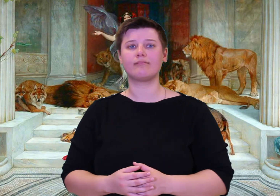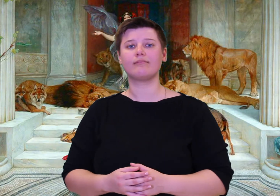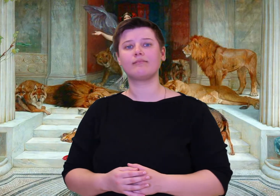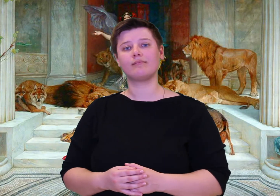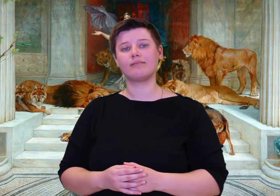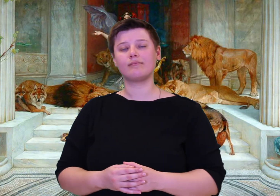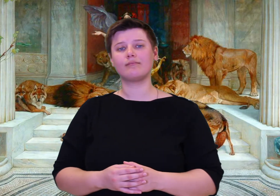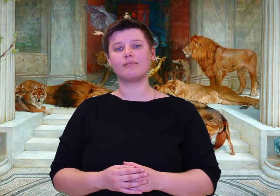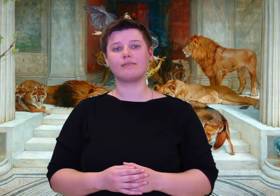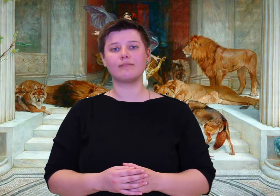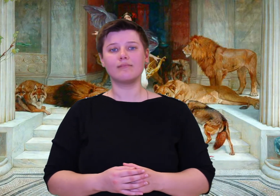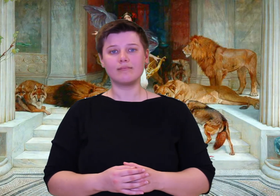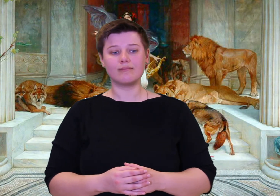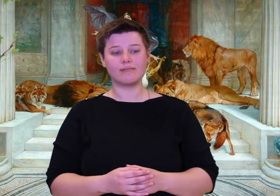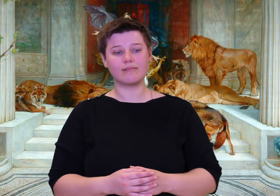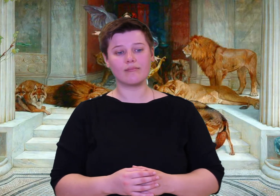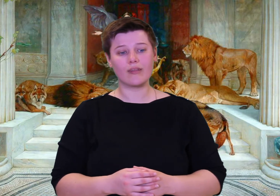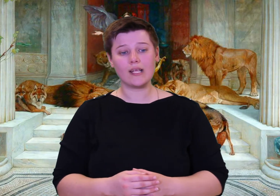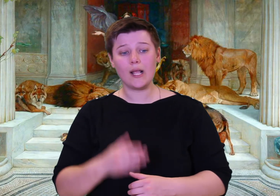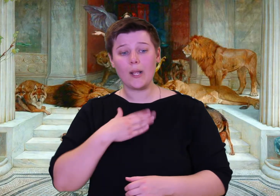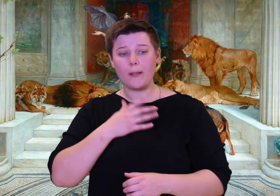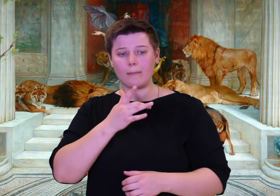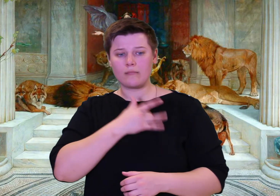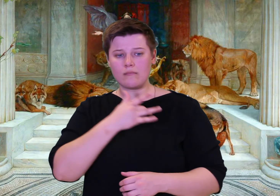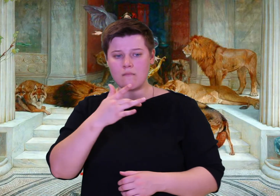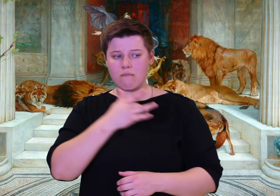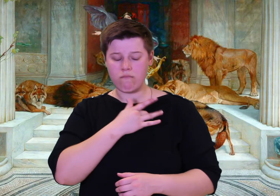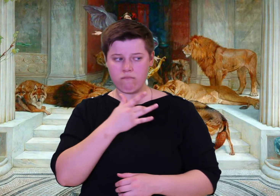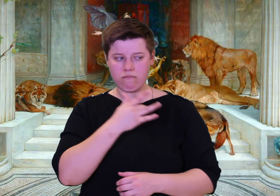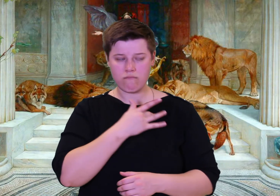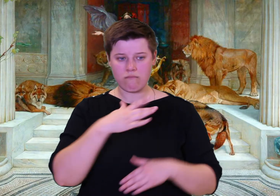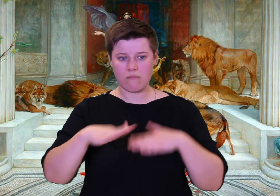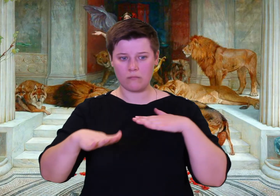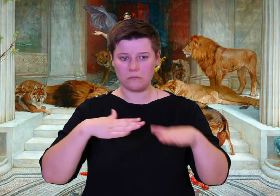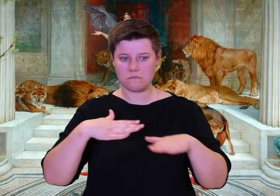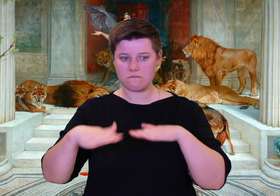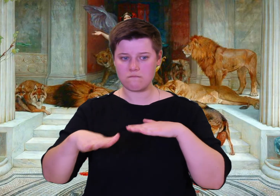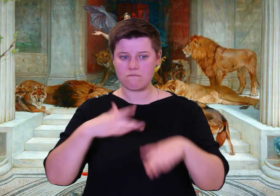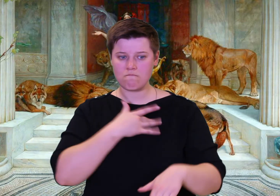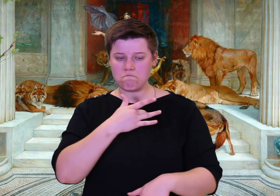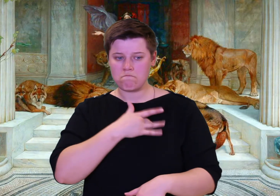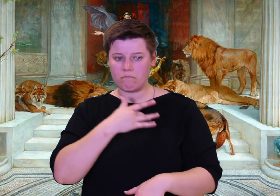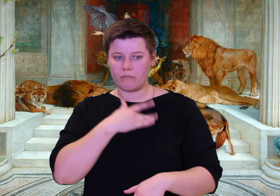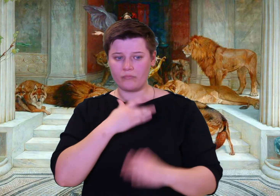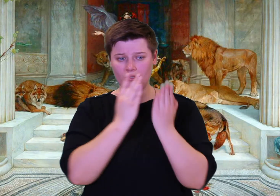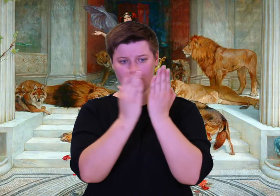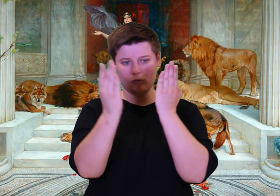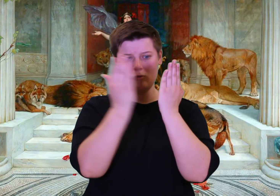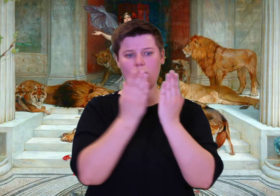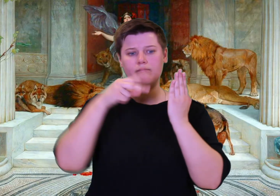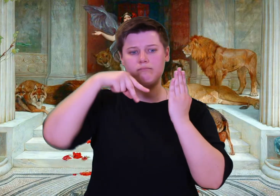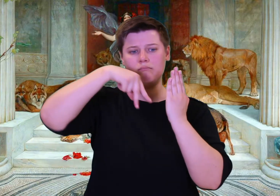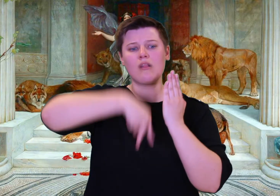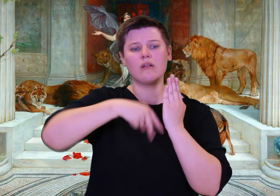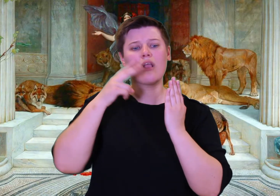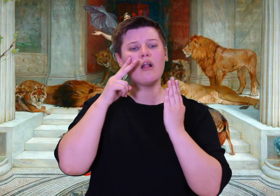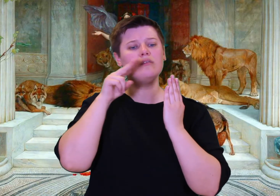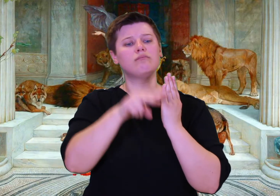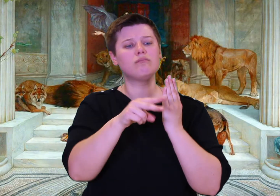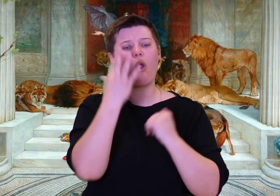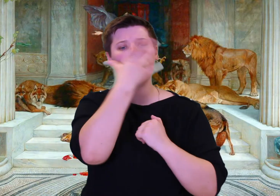its root is black, its flower white as milk. The gods call this plant Moly.